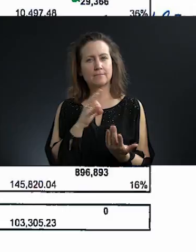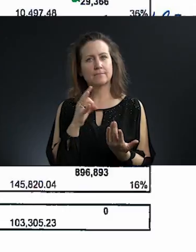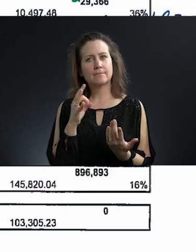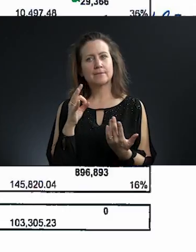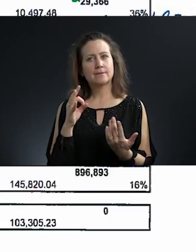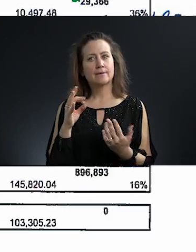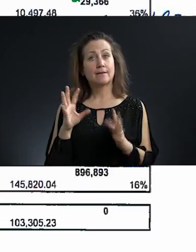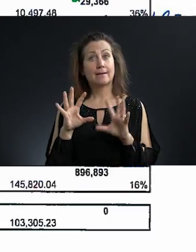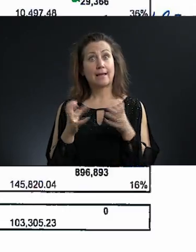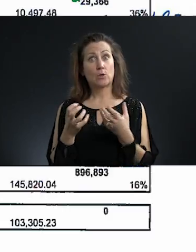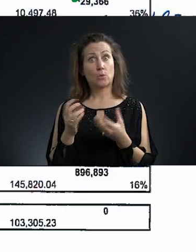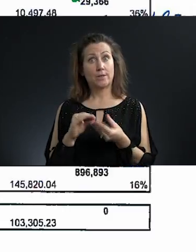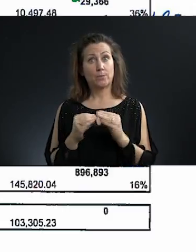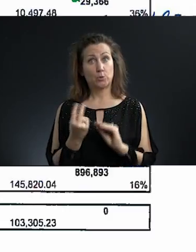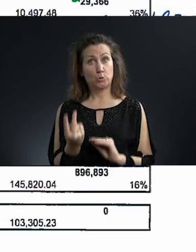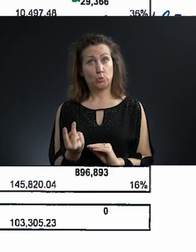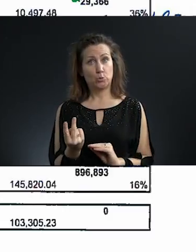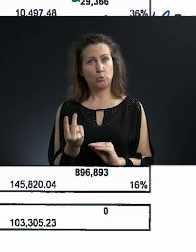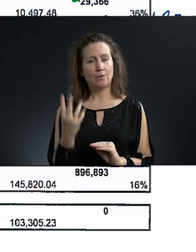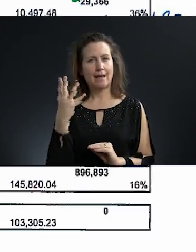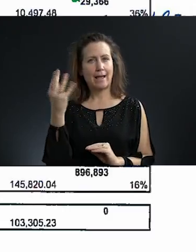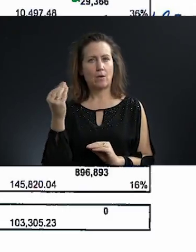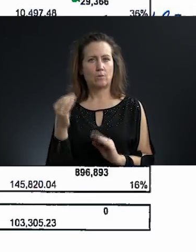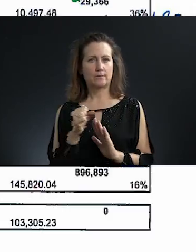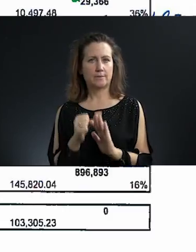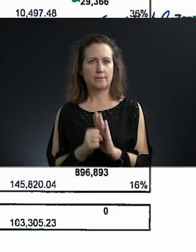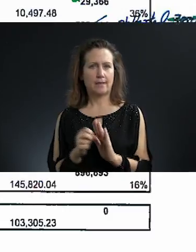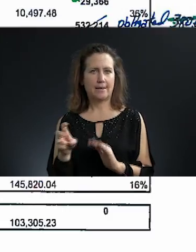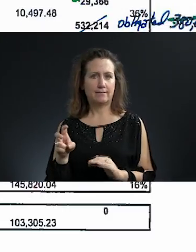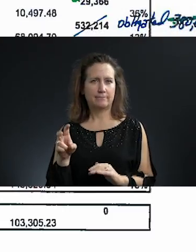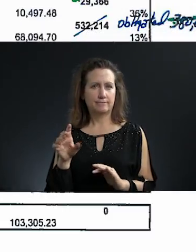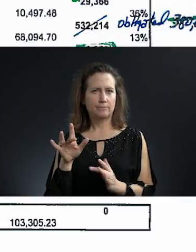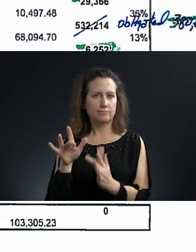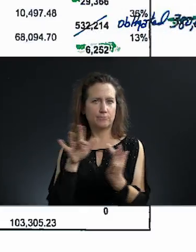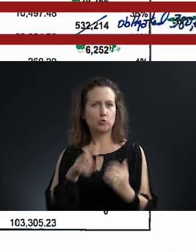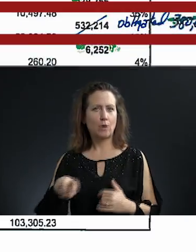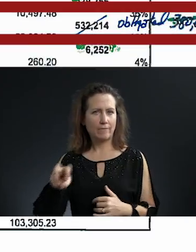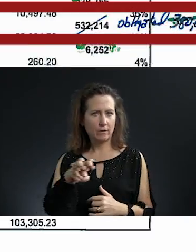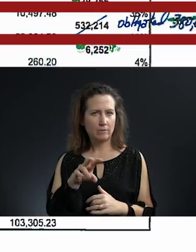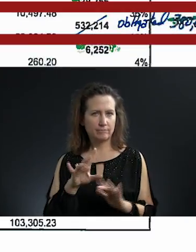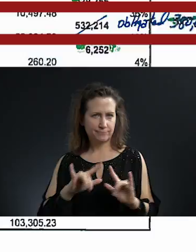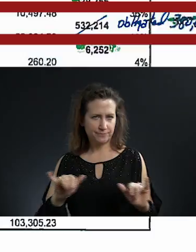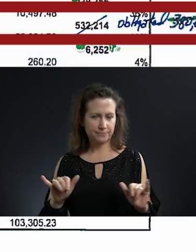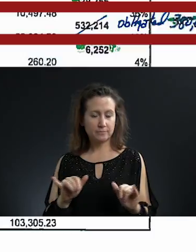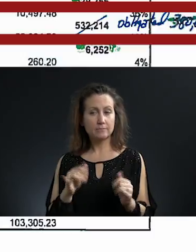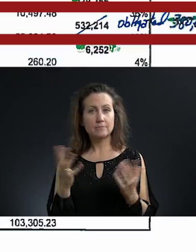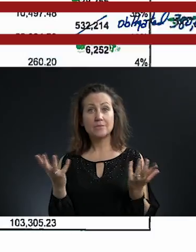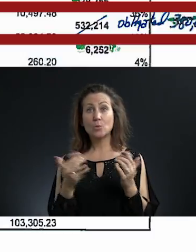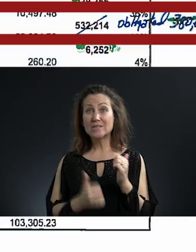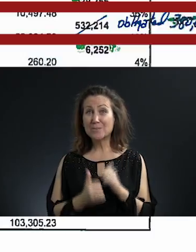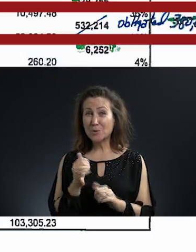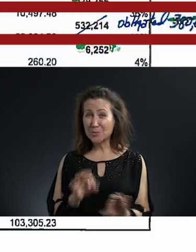Category number two is the out-of-State travel Etc What's most important to you is Category ten